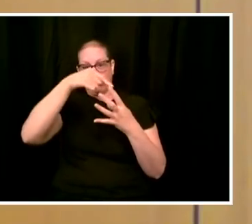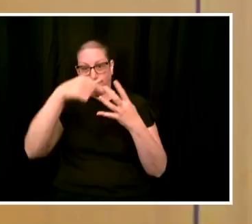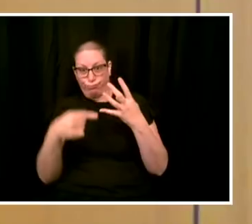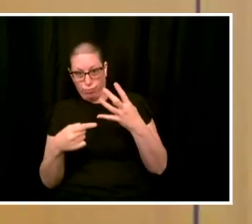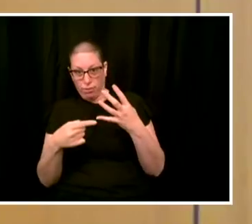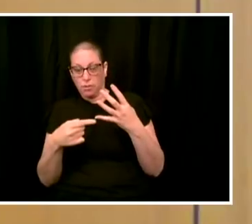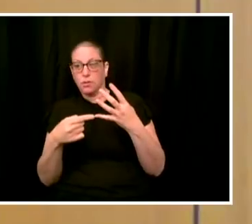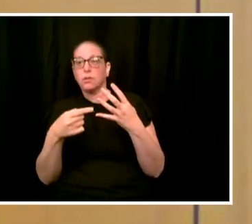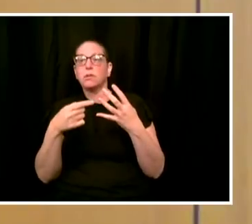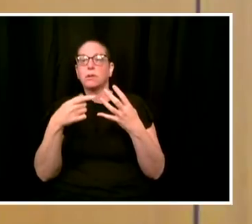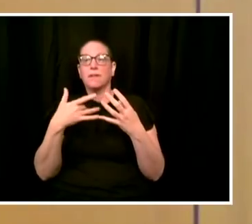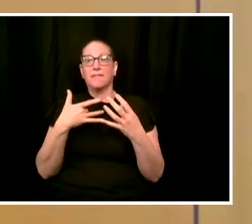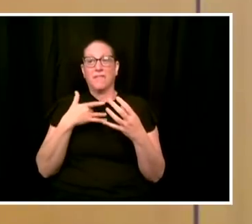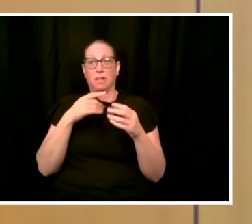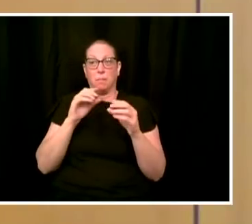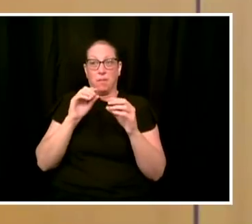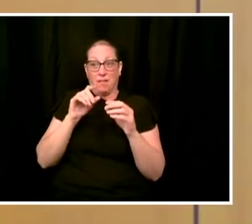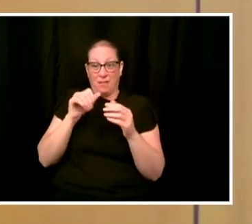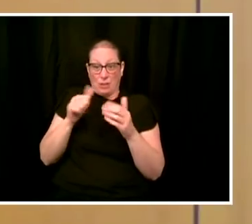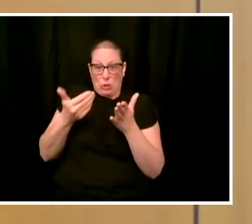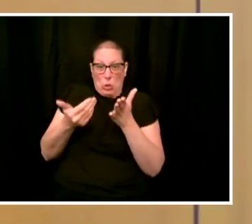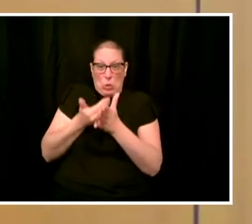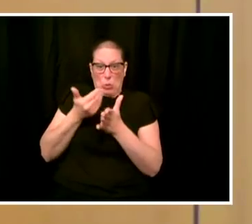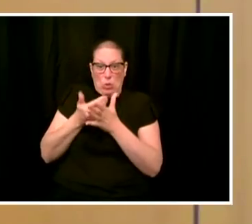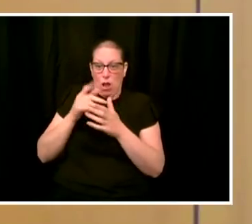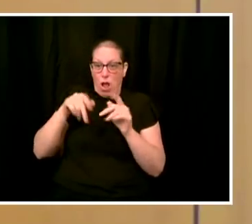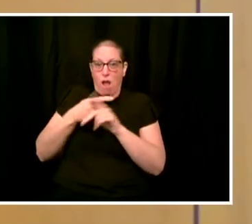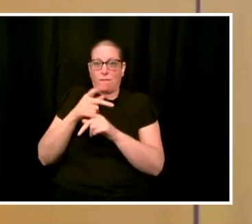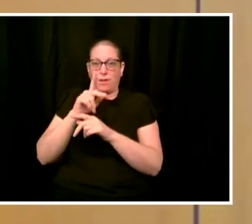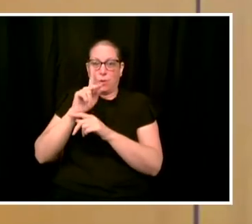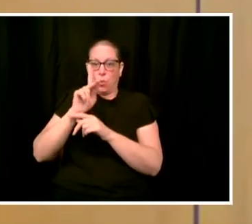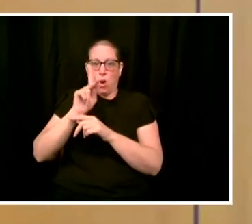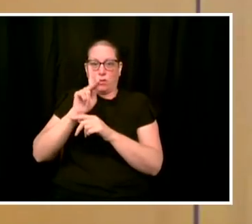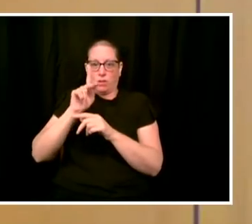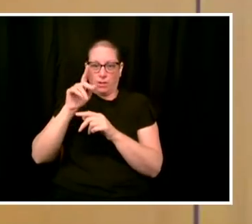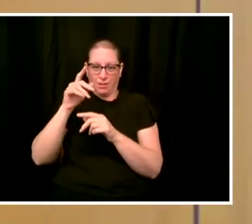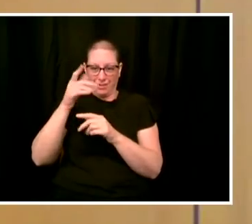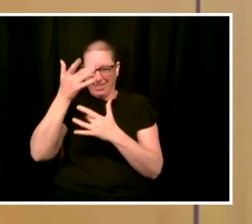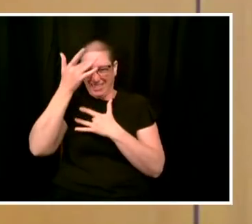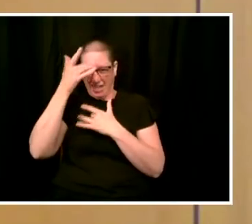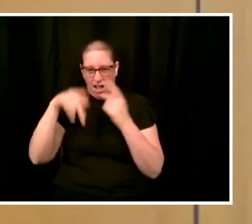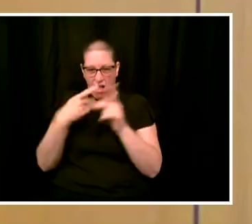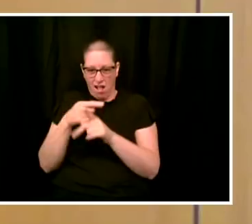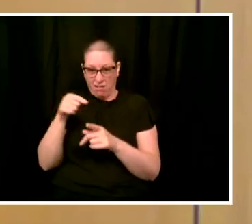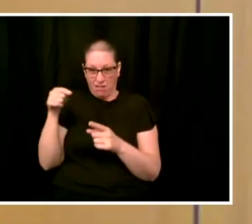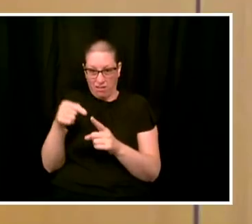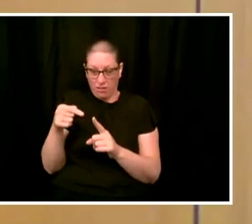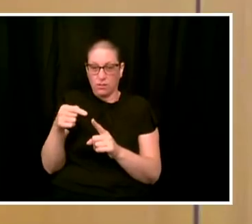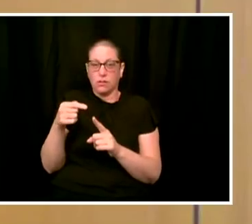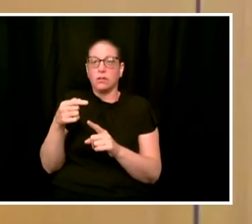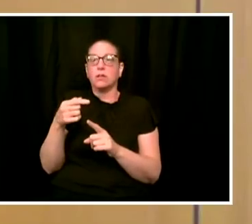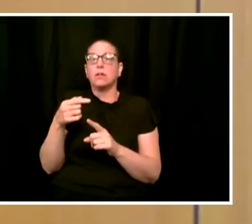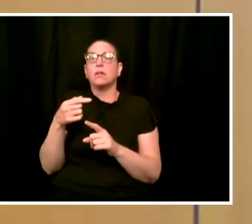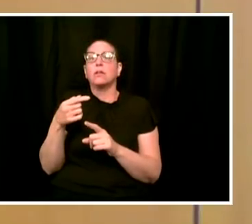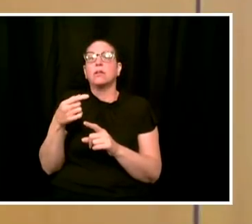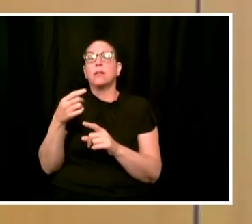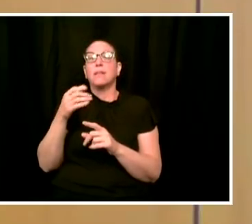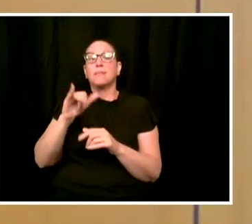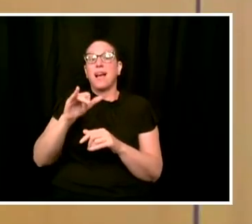IFT HEY HAVE A CHILD WITH SHOMS AND THEY'RE CONCERNED IT COULD BE THE NEW INFLAMMATORY